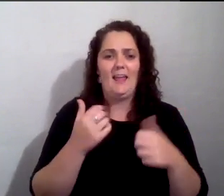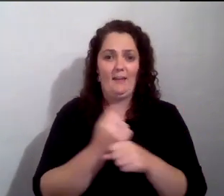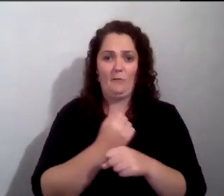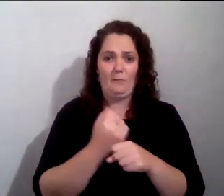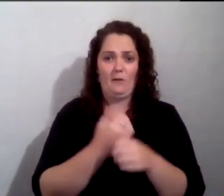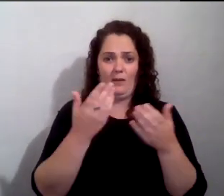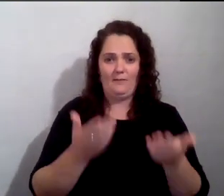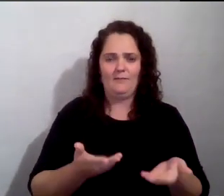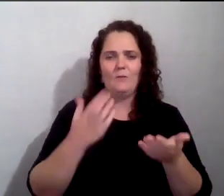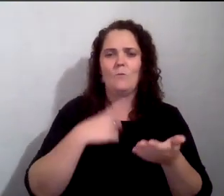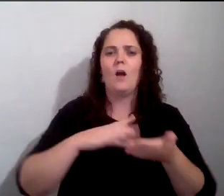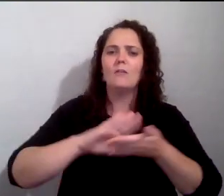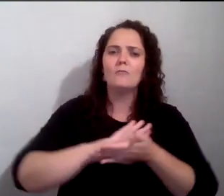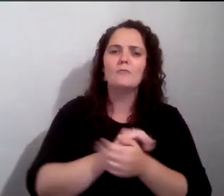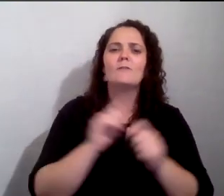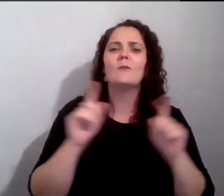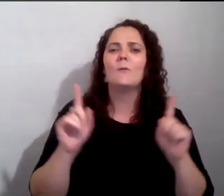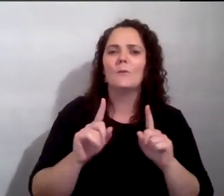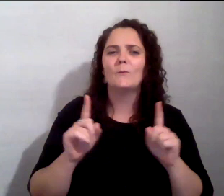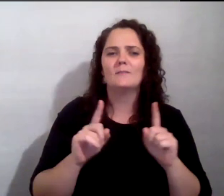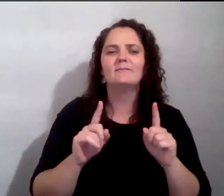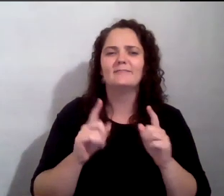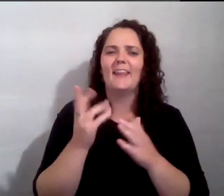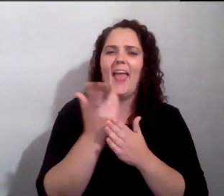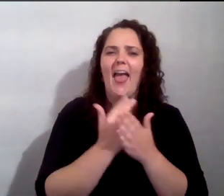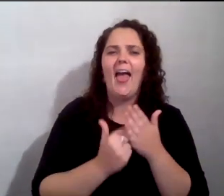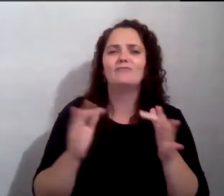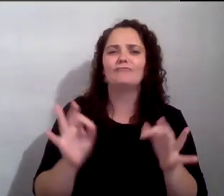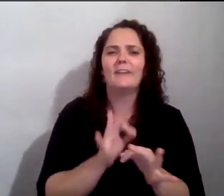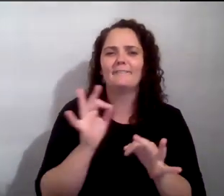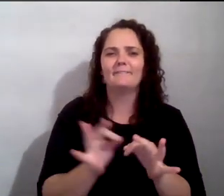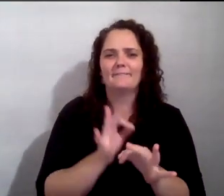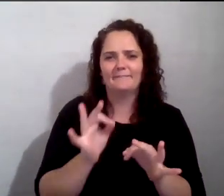appreciation of the arts and crafts movement that had originated in 1888